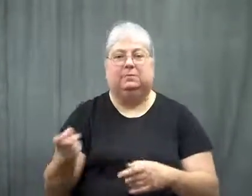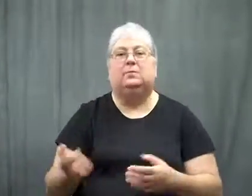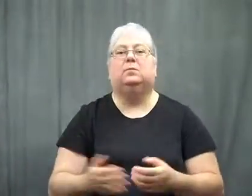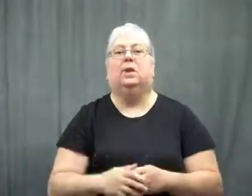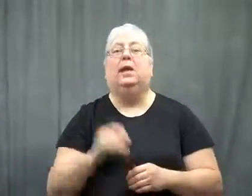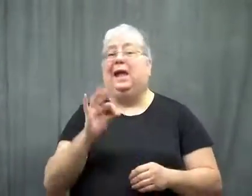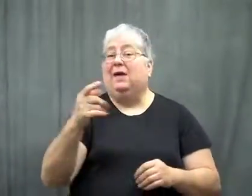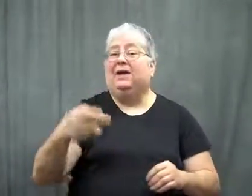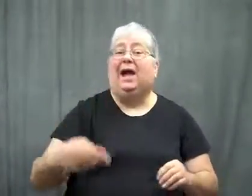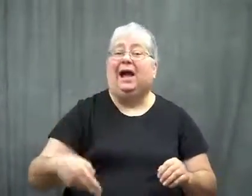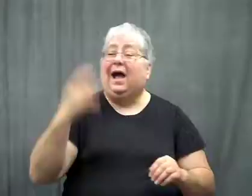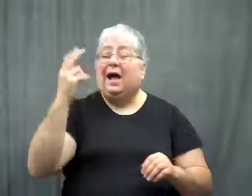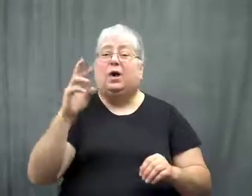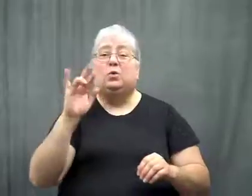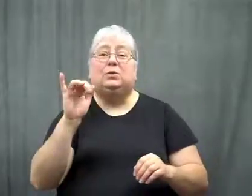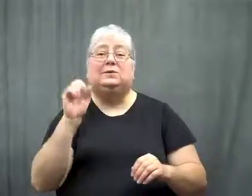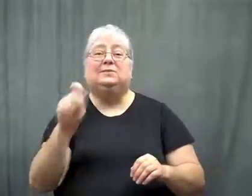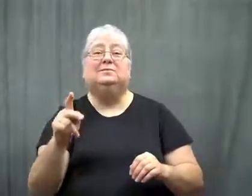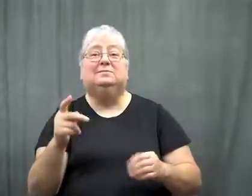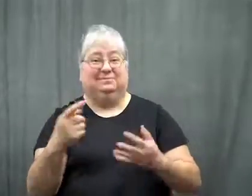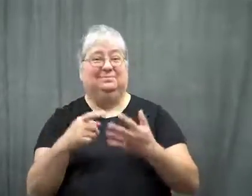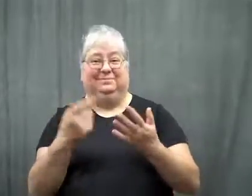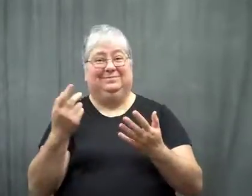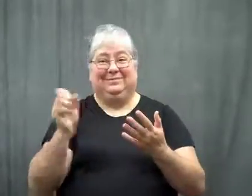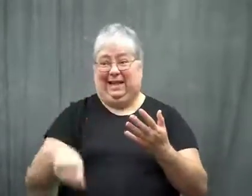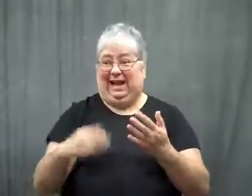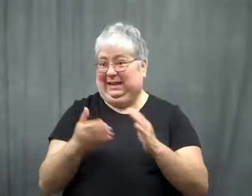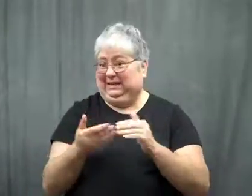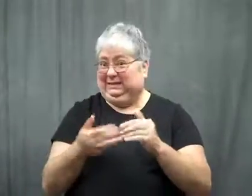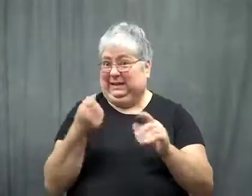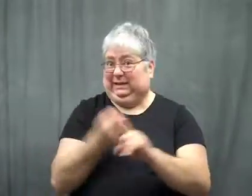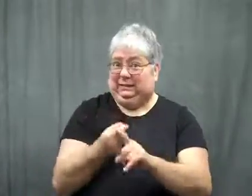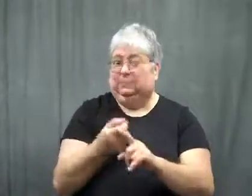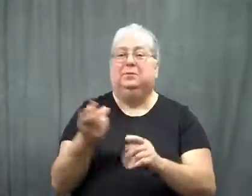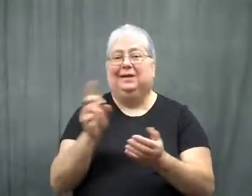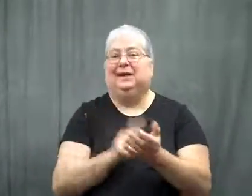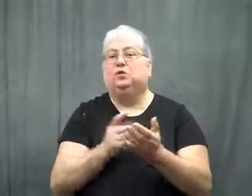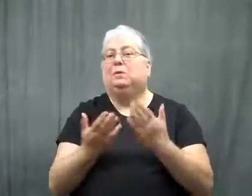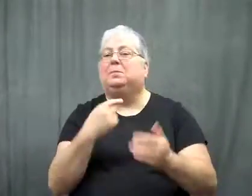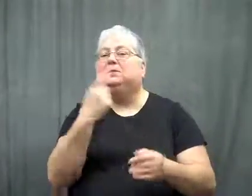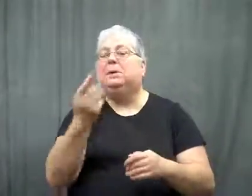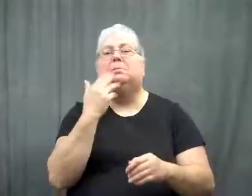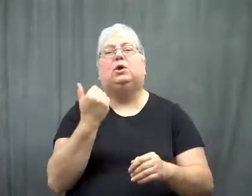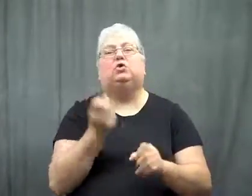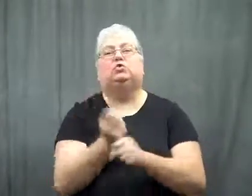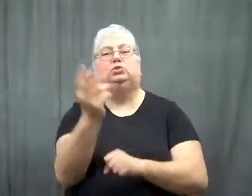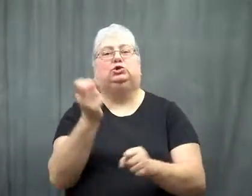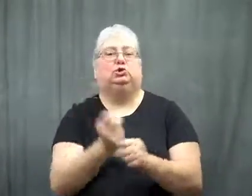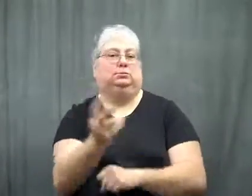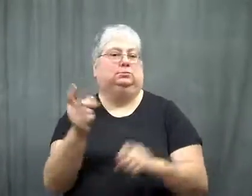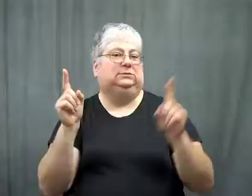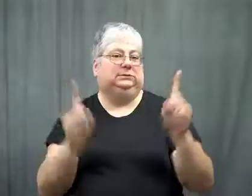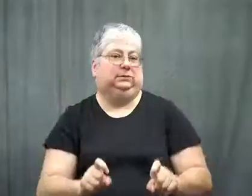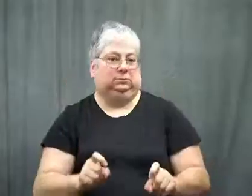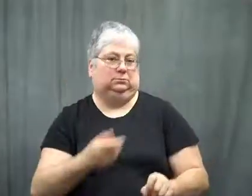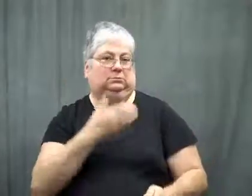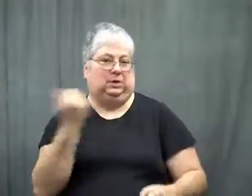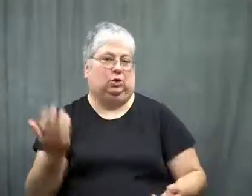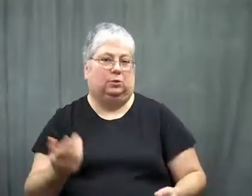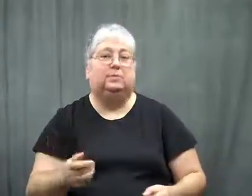If you're at high risk for osteoporosis, your doctor may recommend a scan every two years.